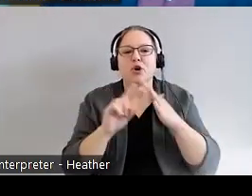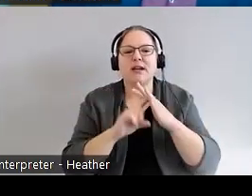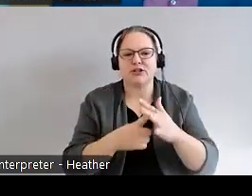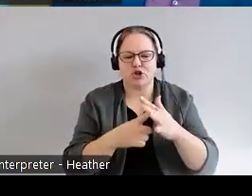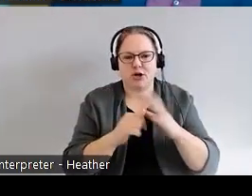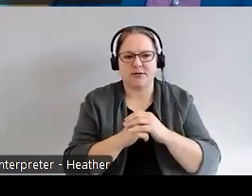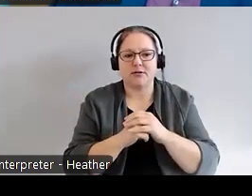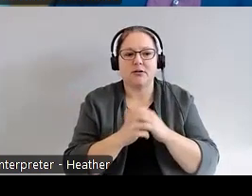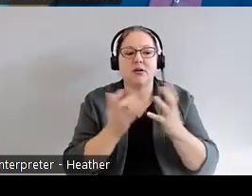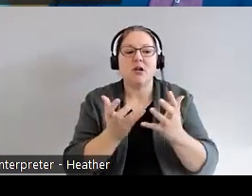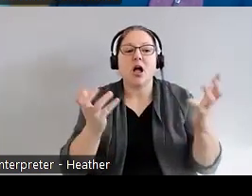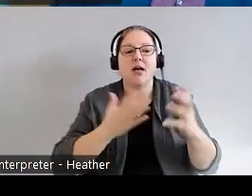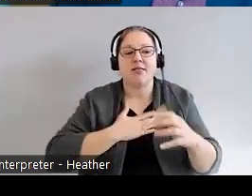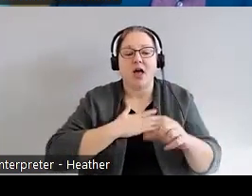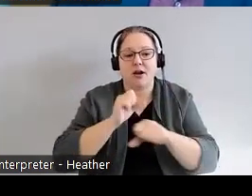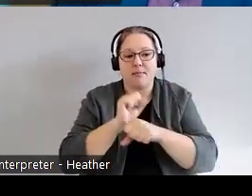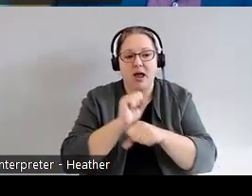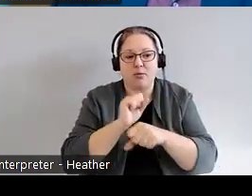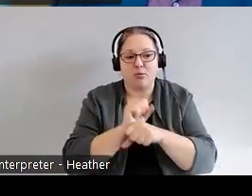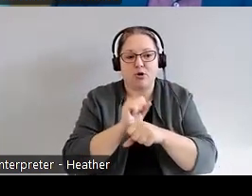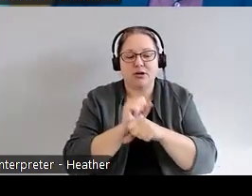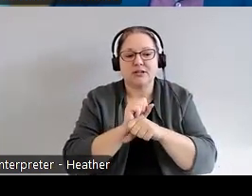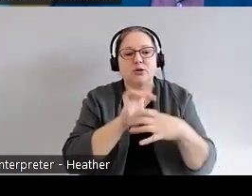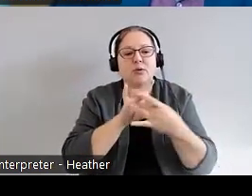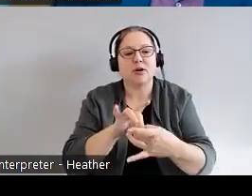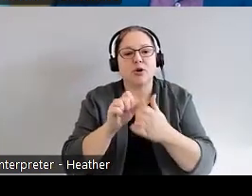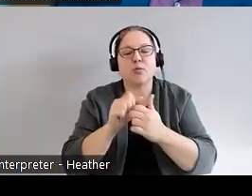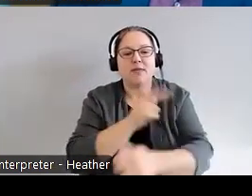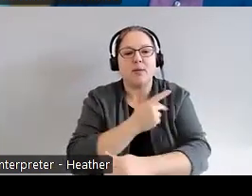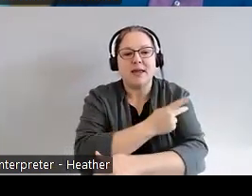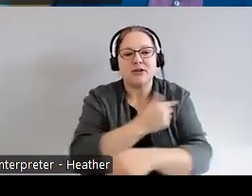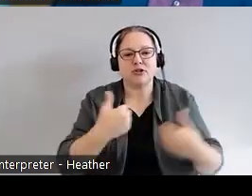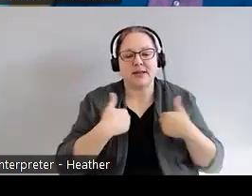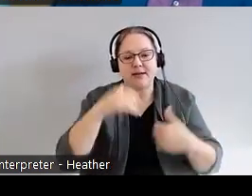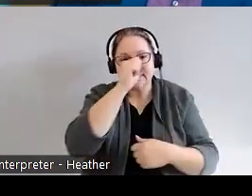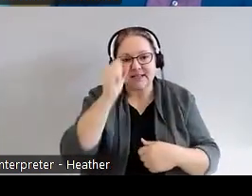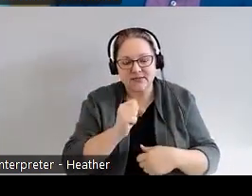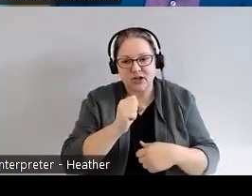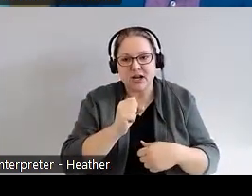lot of my work uh centers around uh working with patients with schizophrenia. That's my uh area of